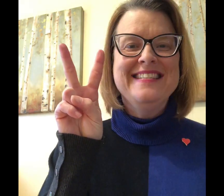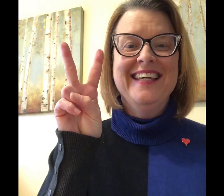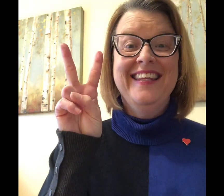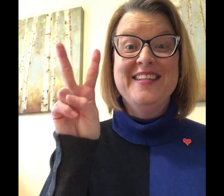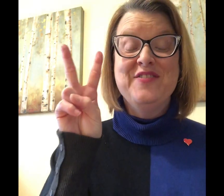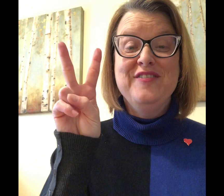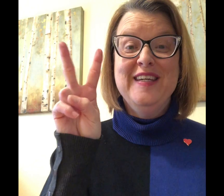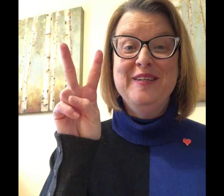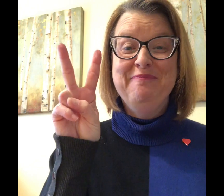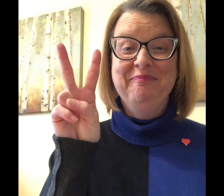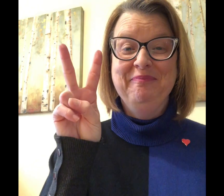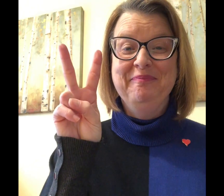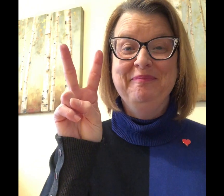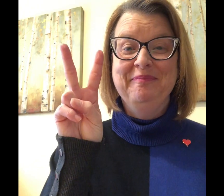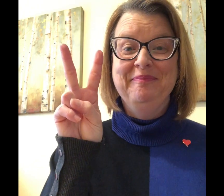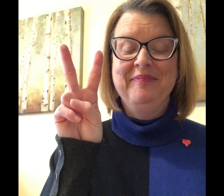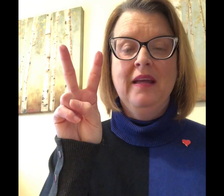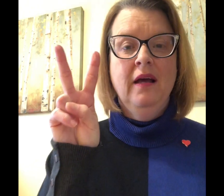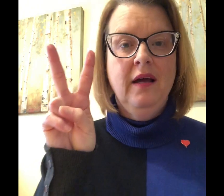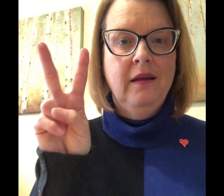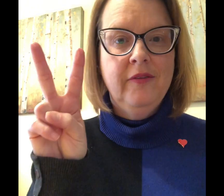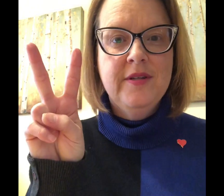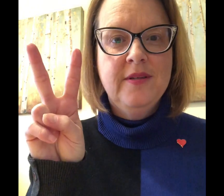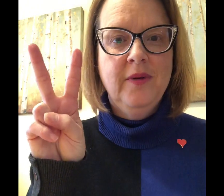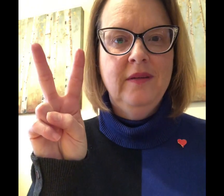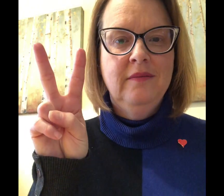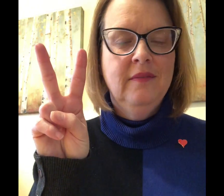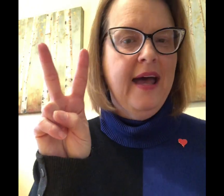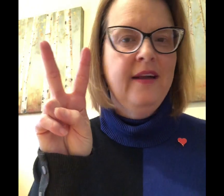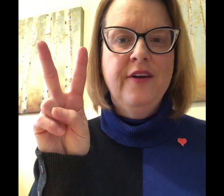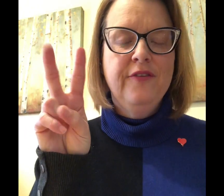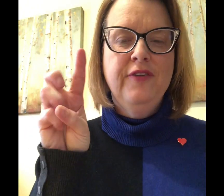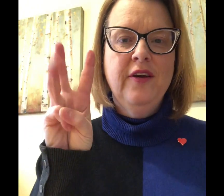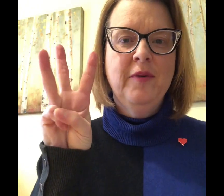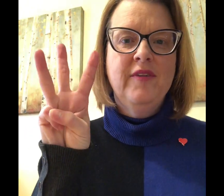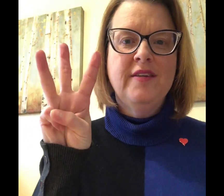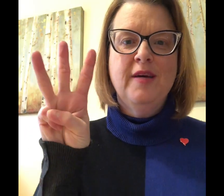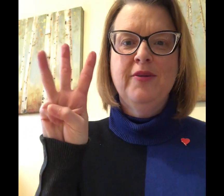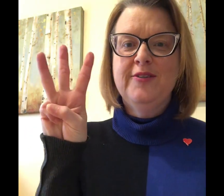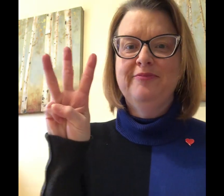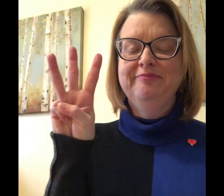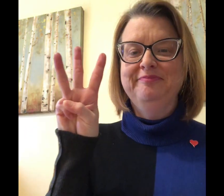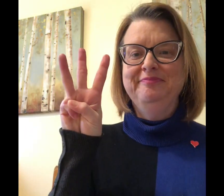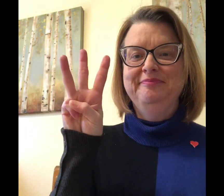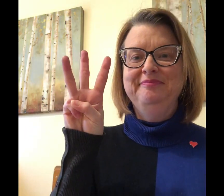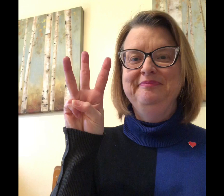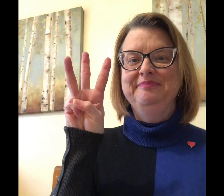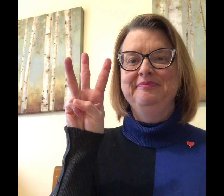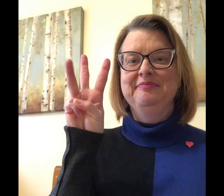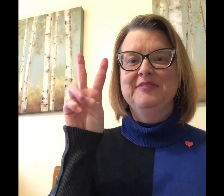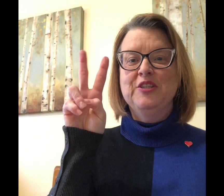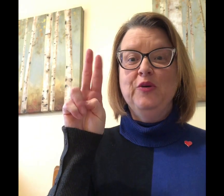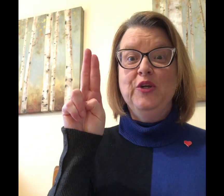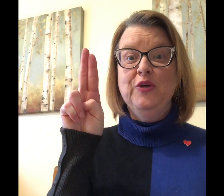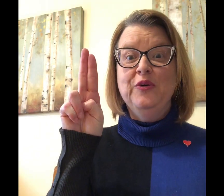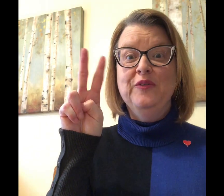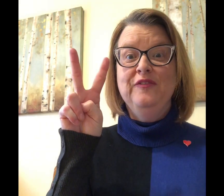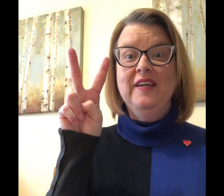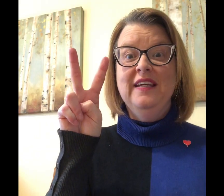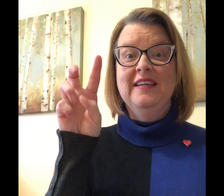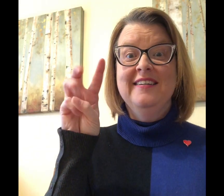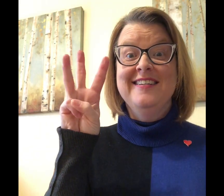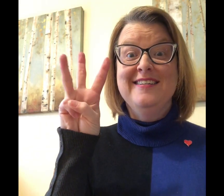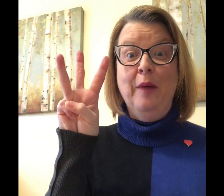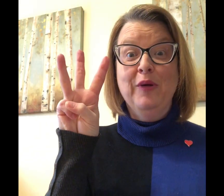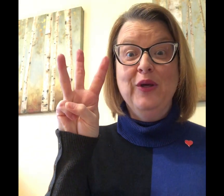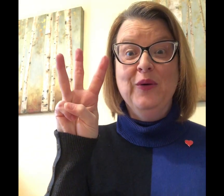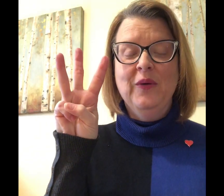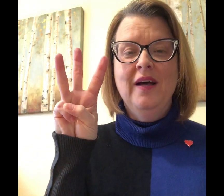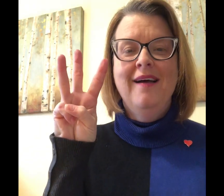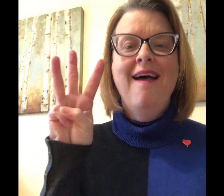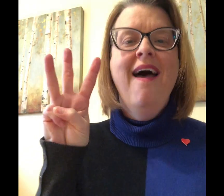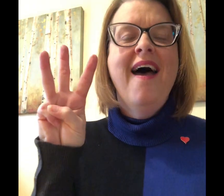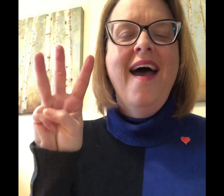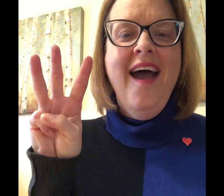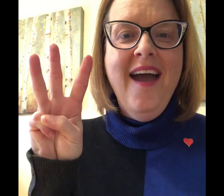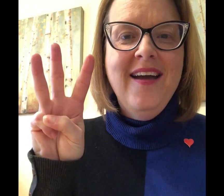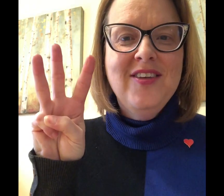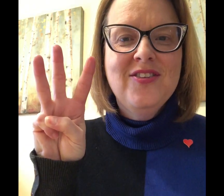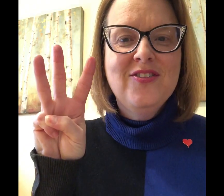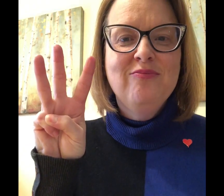sign that's a V another easy one add another finger we've got W so you V W. X